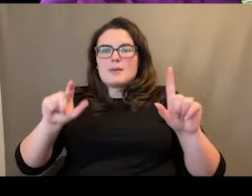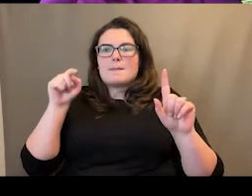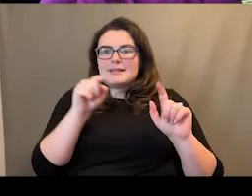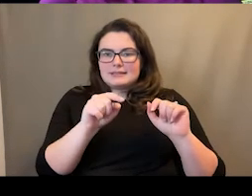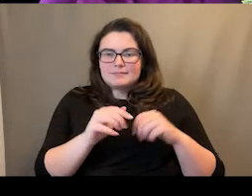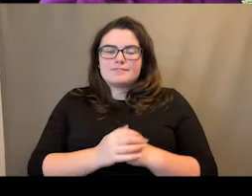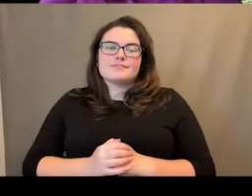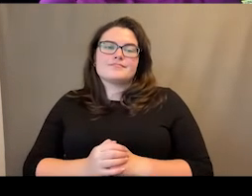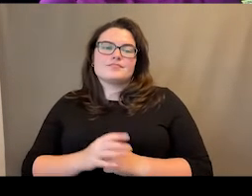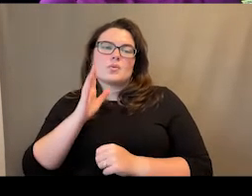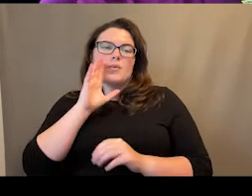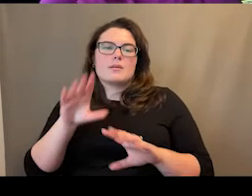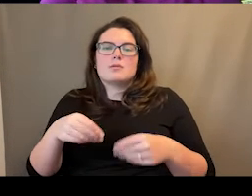It will provide you with all of